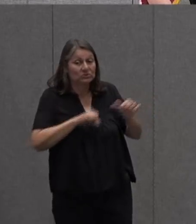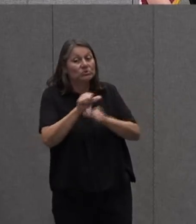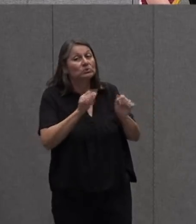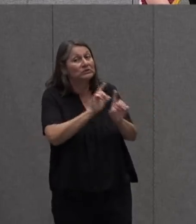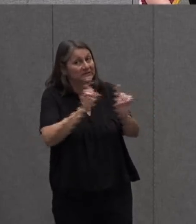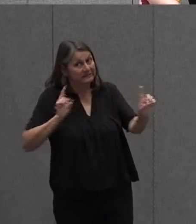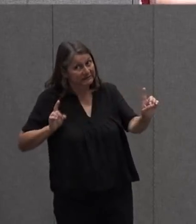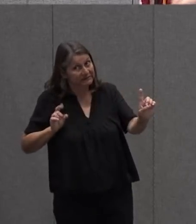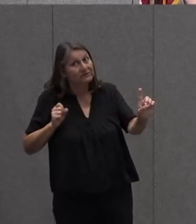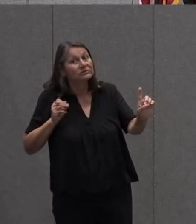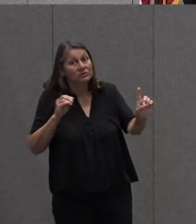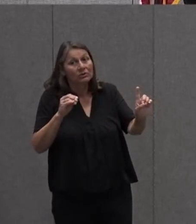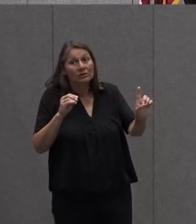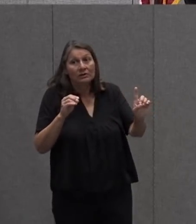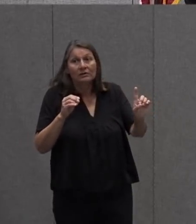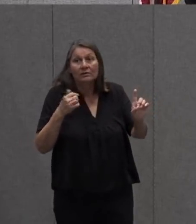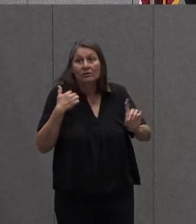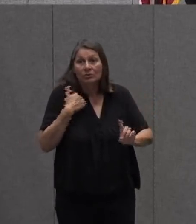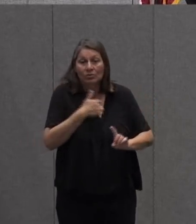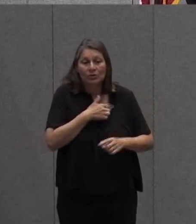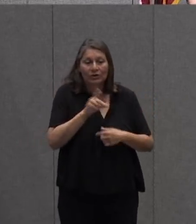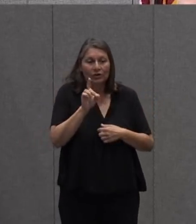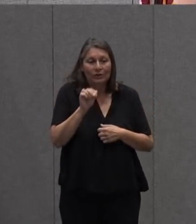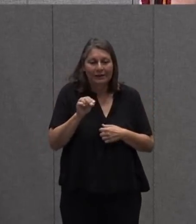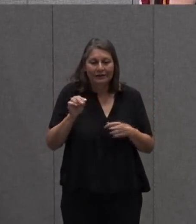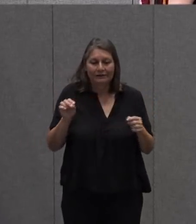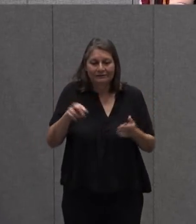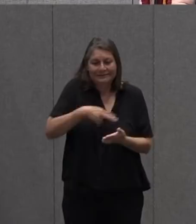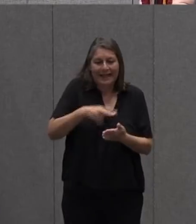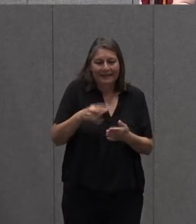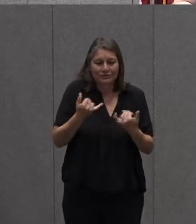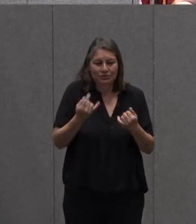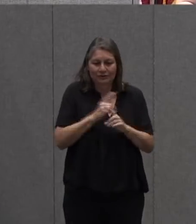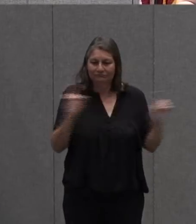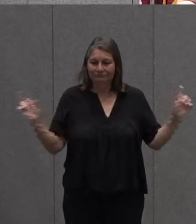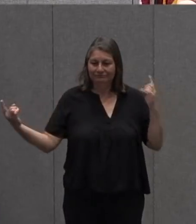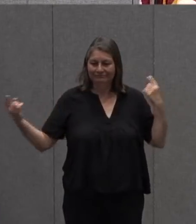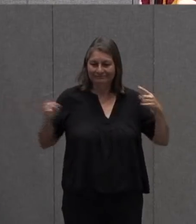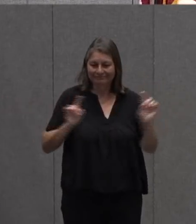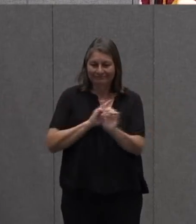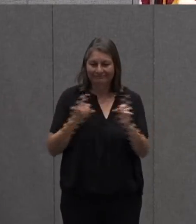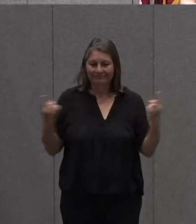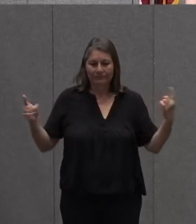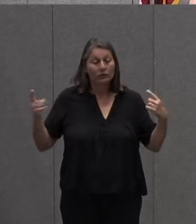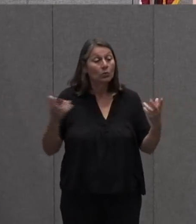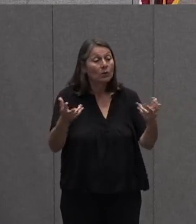It's true. We're doing a six-foot dance today. To be safe. We want everyone to be happy and healthy.